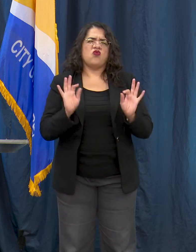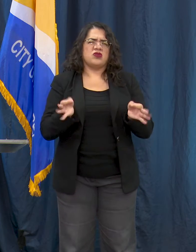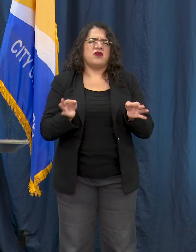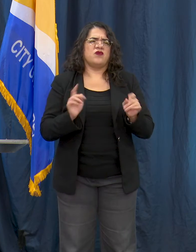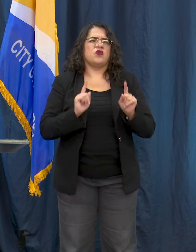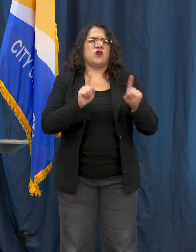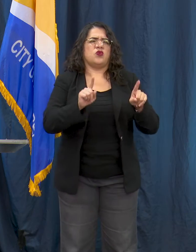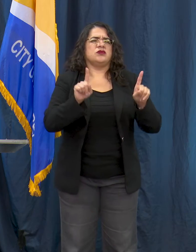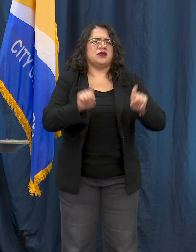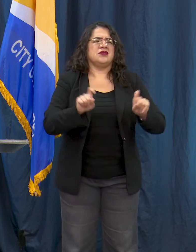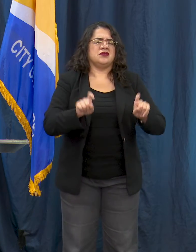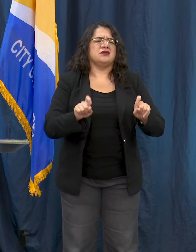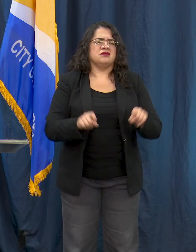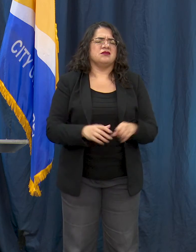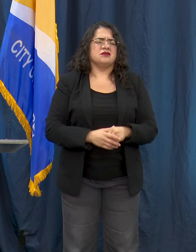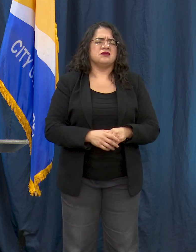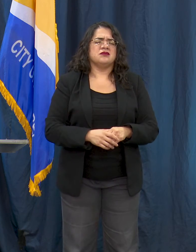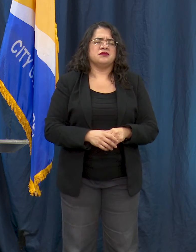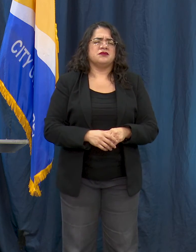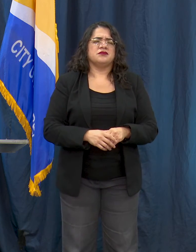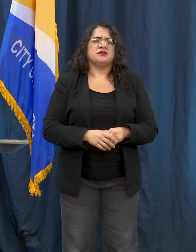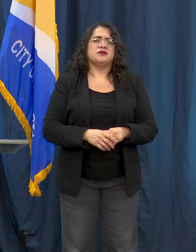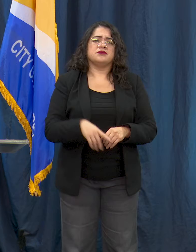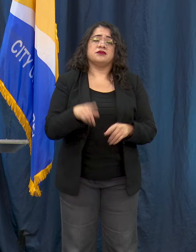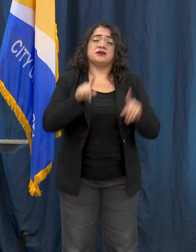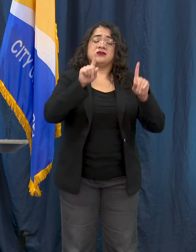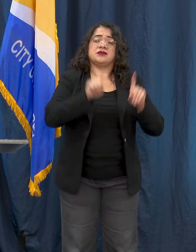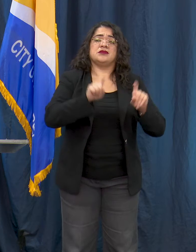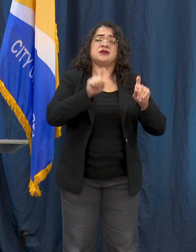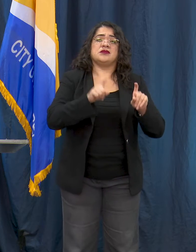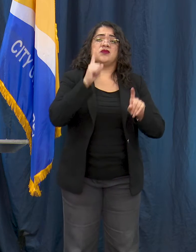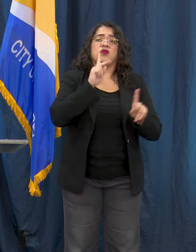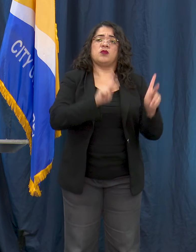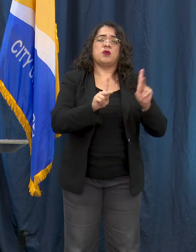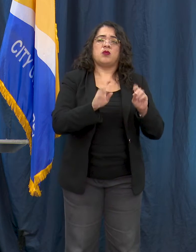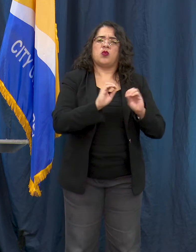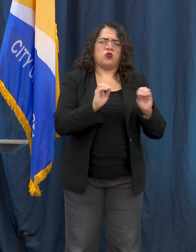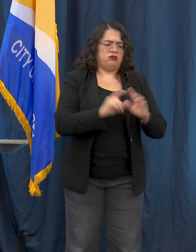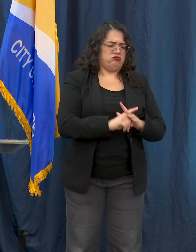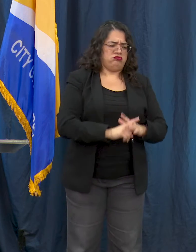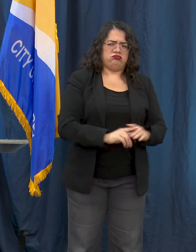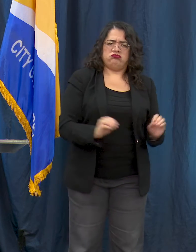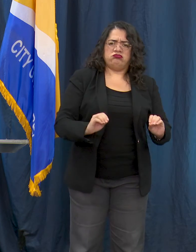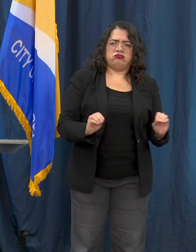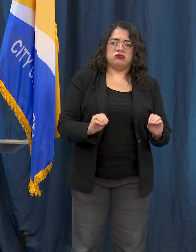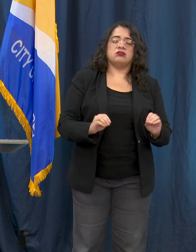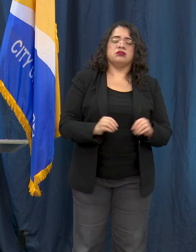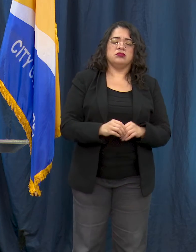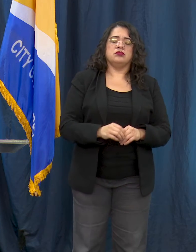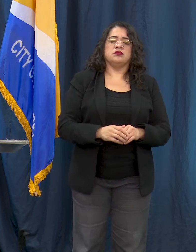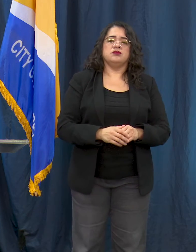to get tested for sure. We are also doing testing for folks who are asymptomatic so if you have been with